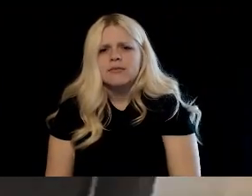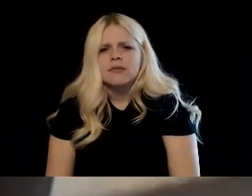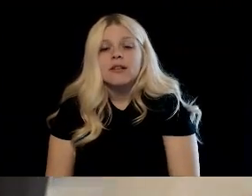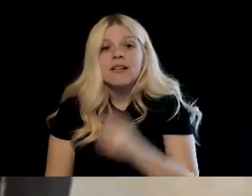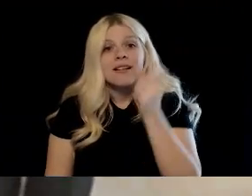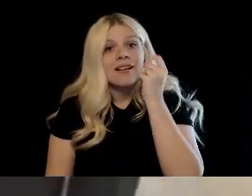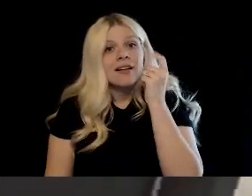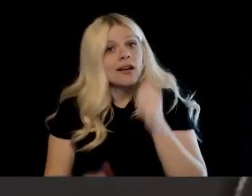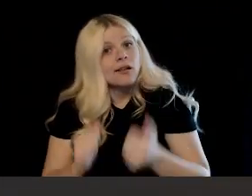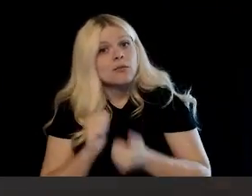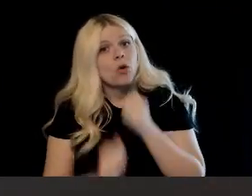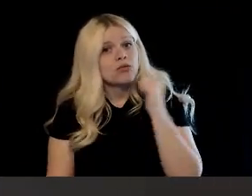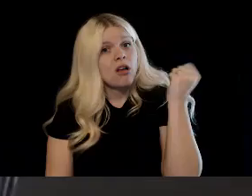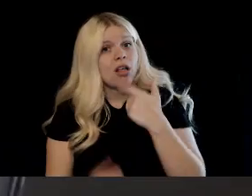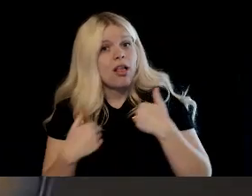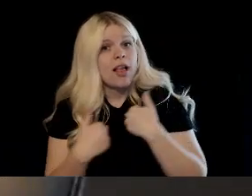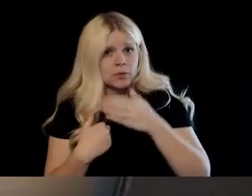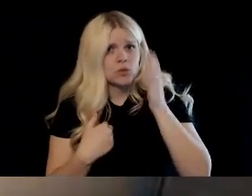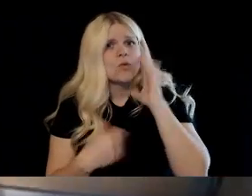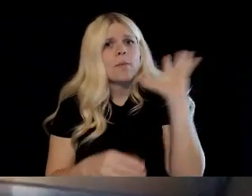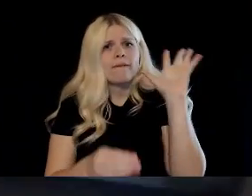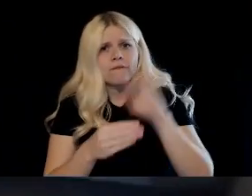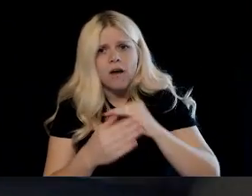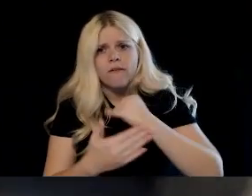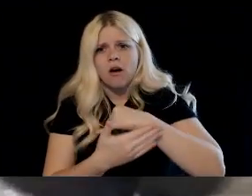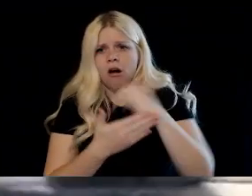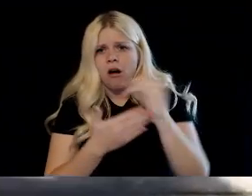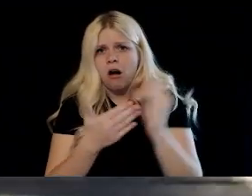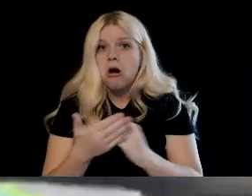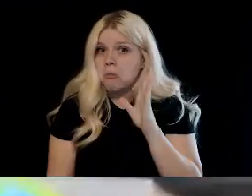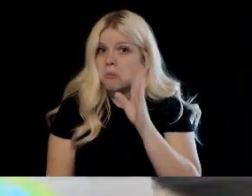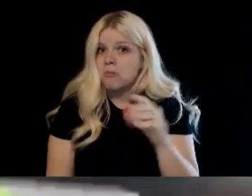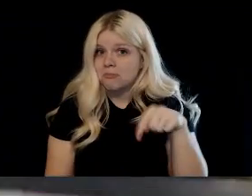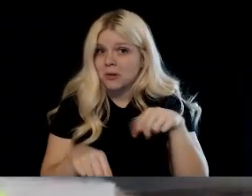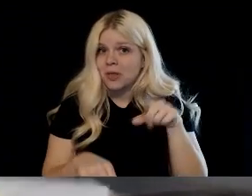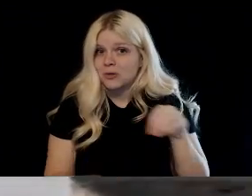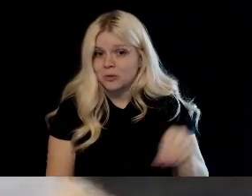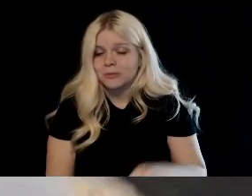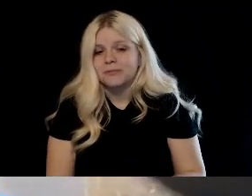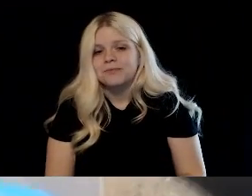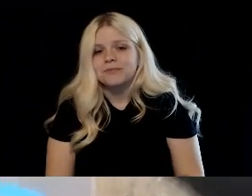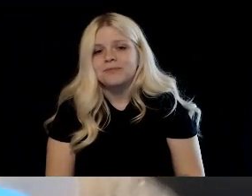participate in animal art, in some way. So here's our two- our sea lion and our harbor seal.